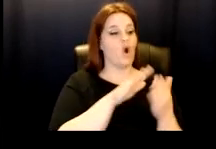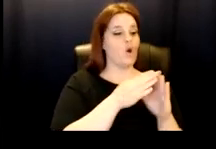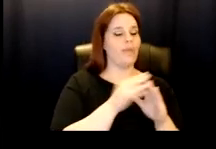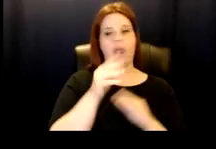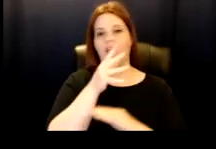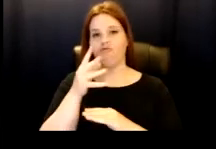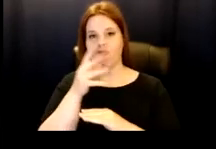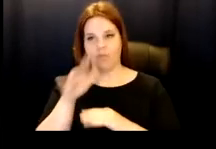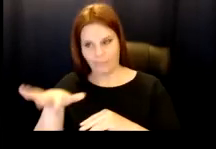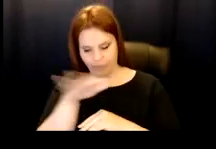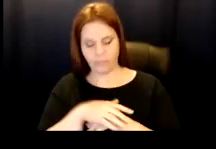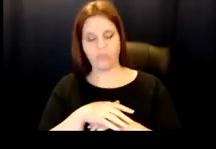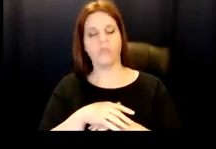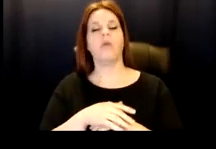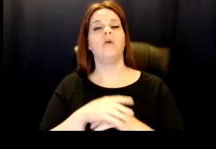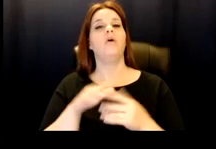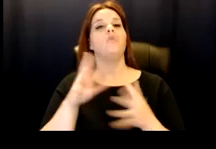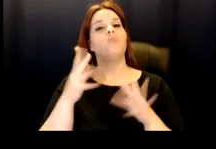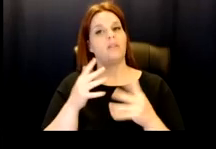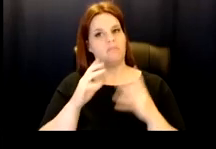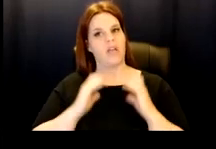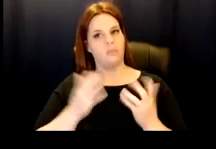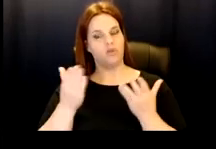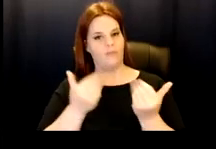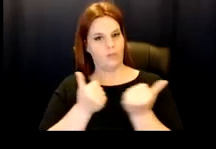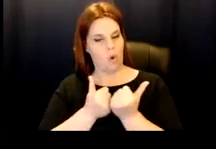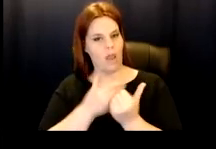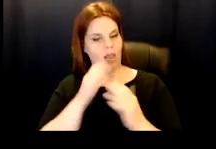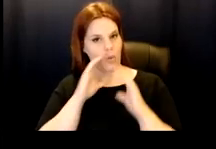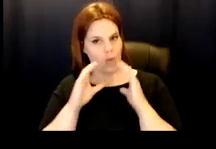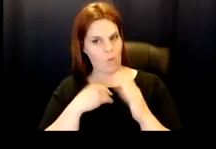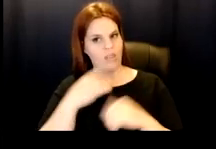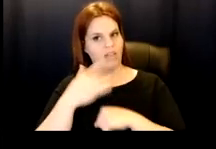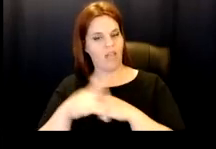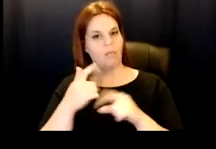accessible customer support and communication information was available from rural financial